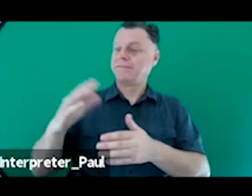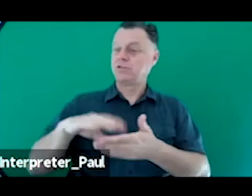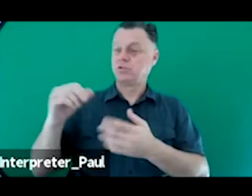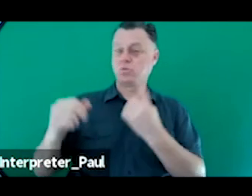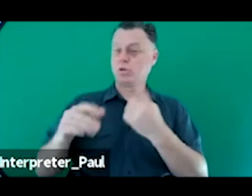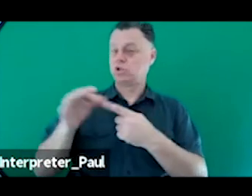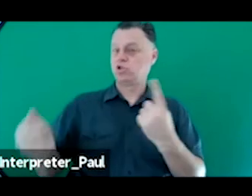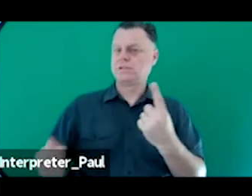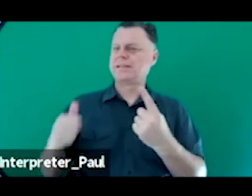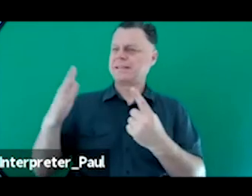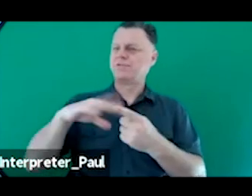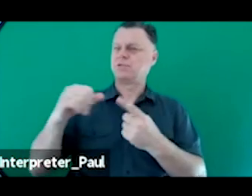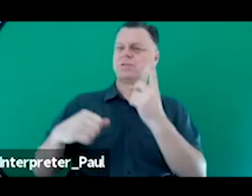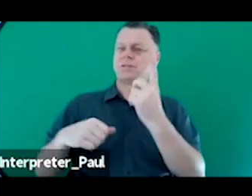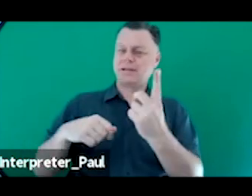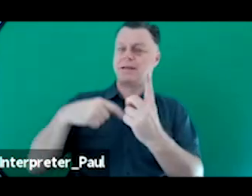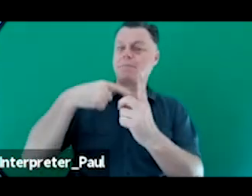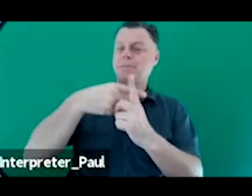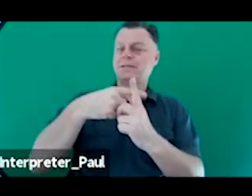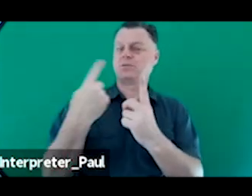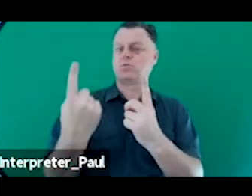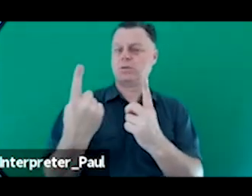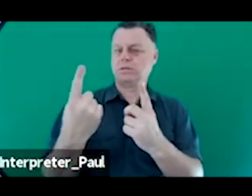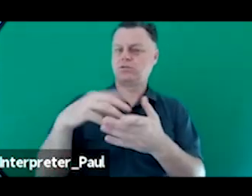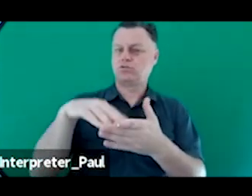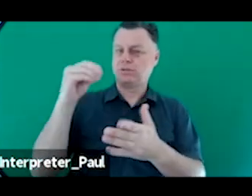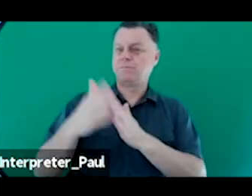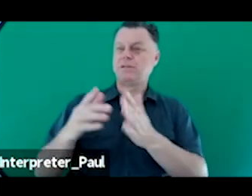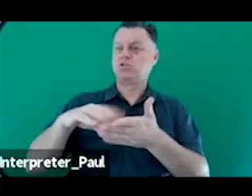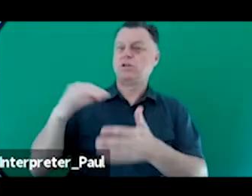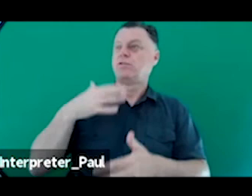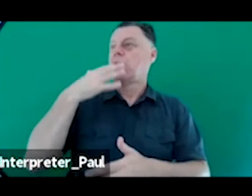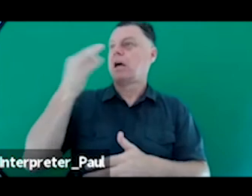you wouldn't have this student needing the accommodation and it would make things more